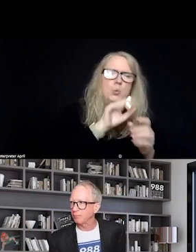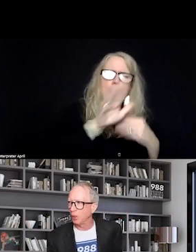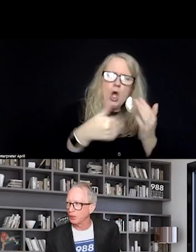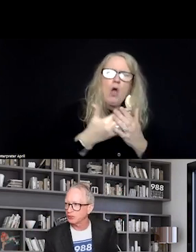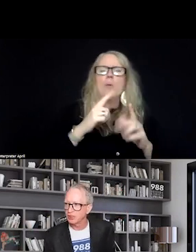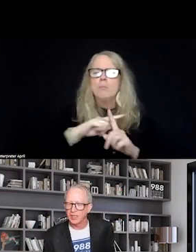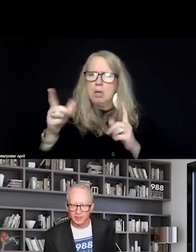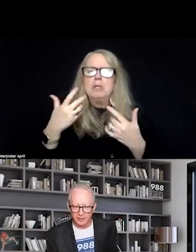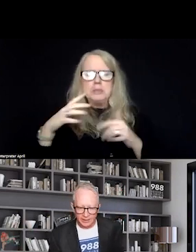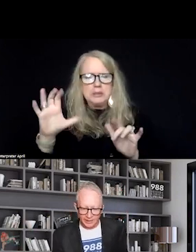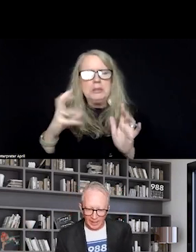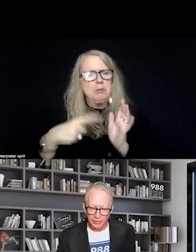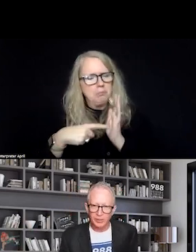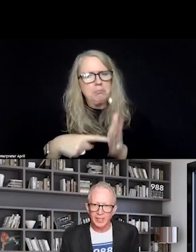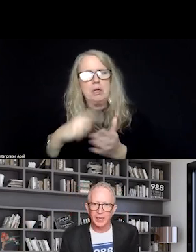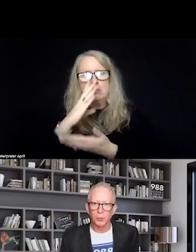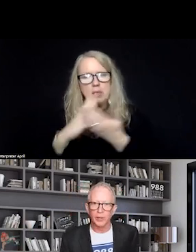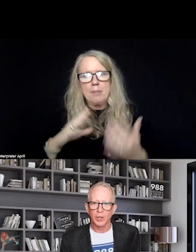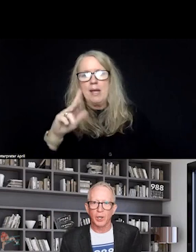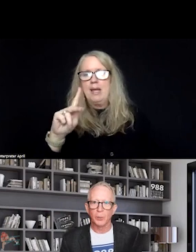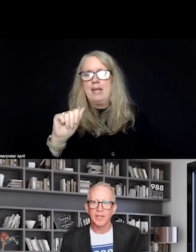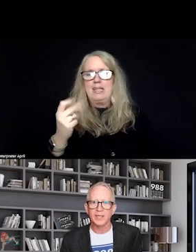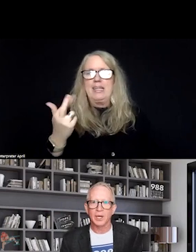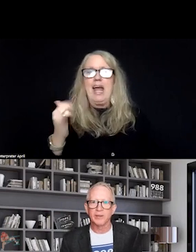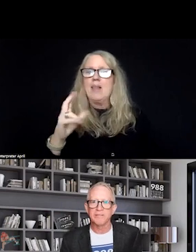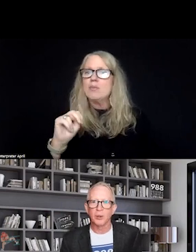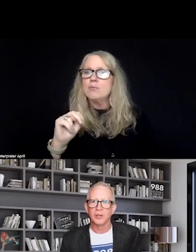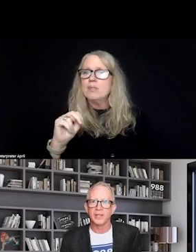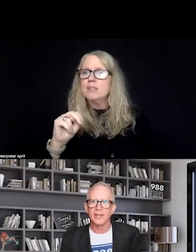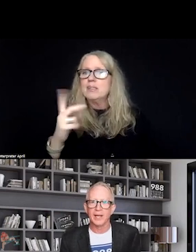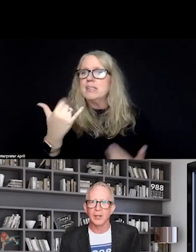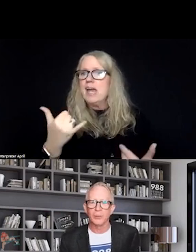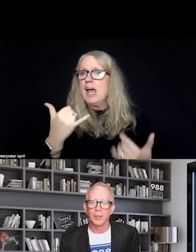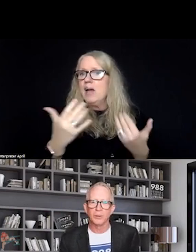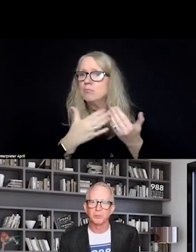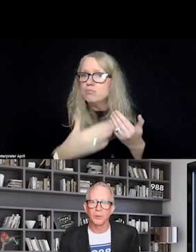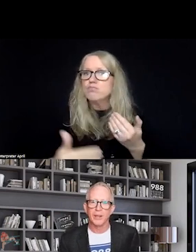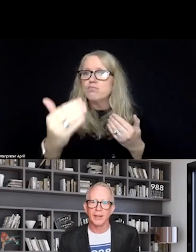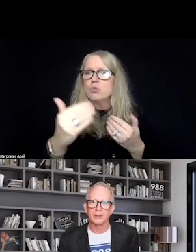REFLECTED PARTS -- KATHERINE, WHERE ARE WE GOING FORWARD? HOW